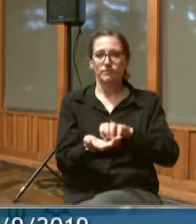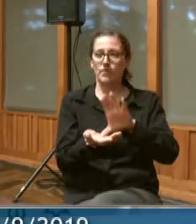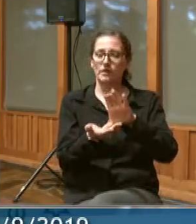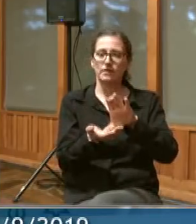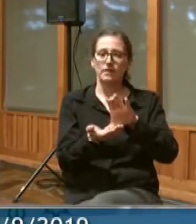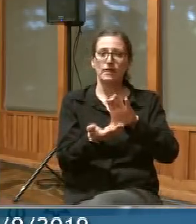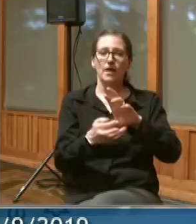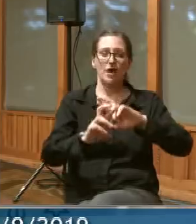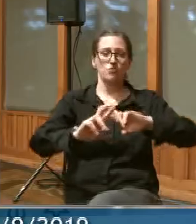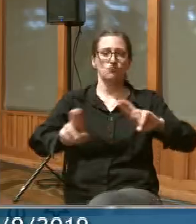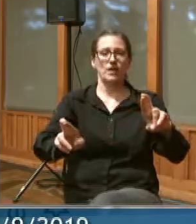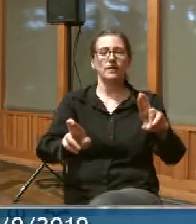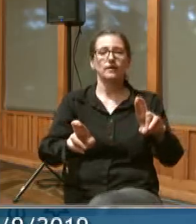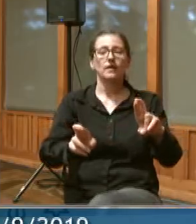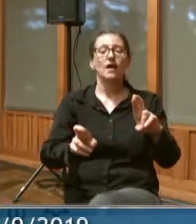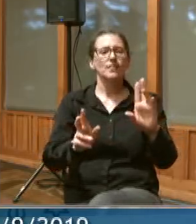MAKE SURE THAT THE PUBLIC FINANCE SYSTEM FOR CITY